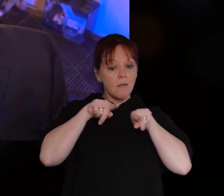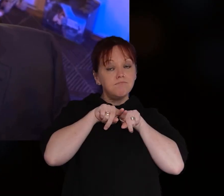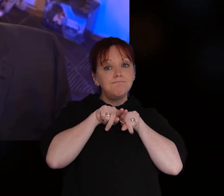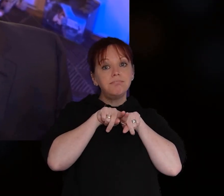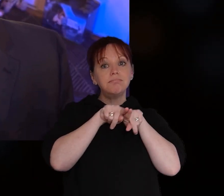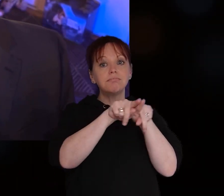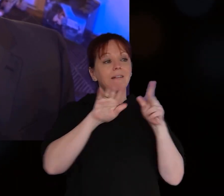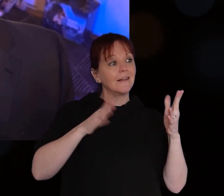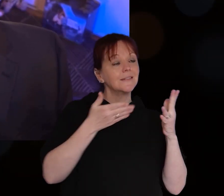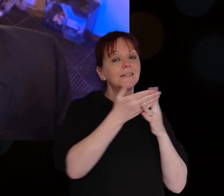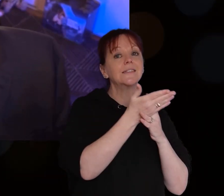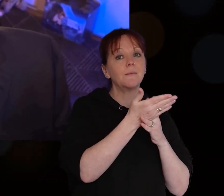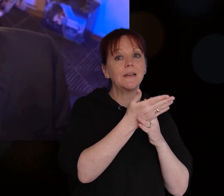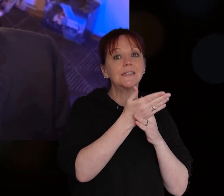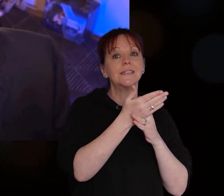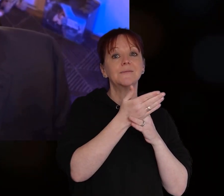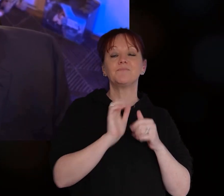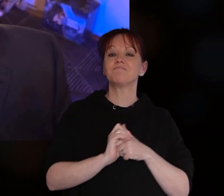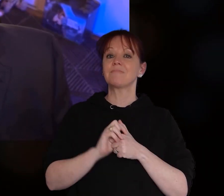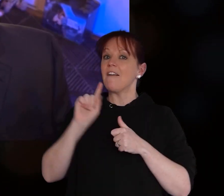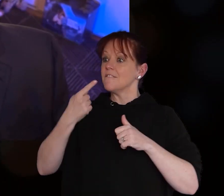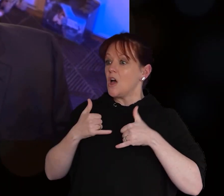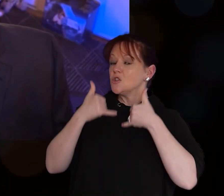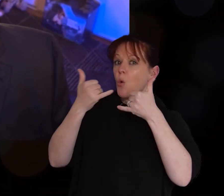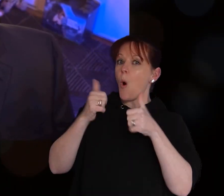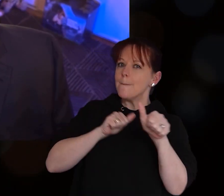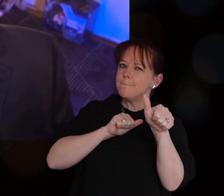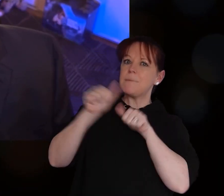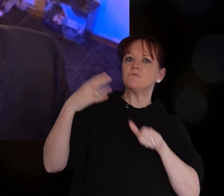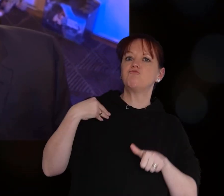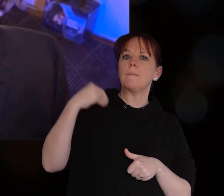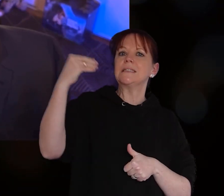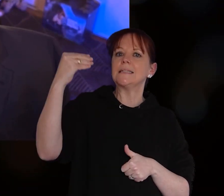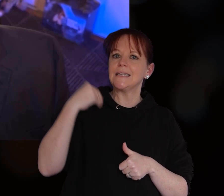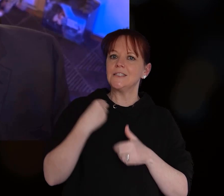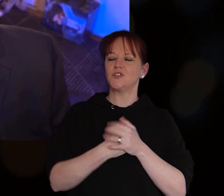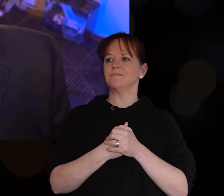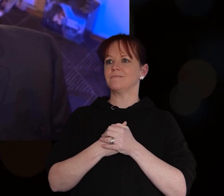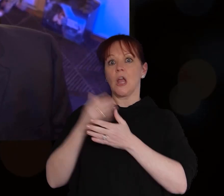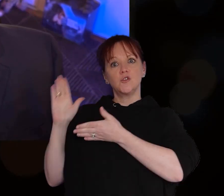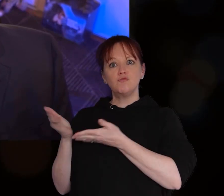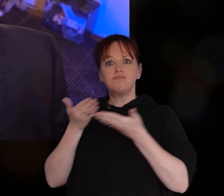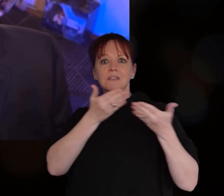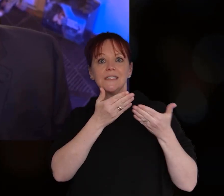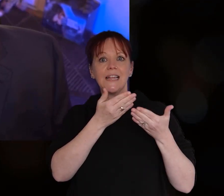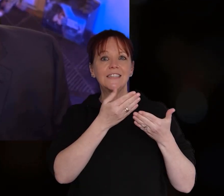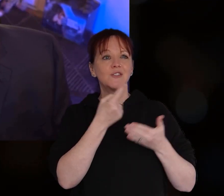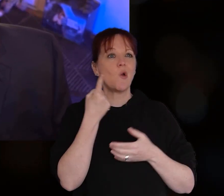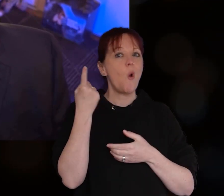that sit adjacent to accessibility. The first of these is Best Representation. To present that,